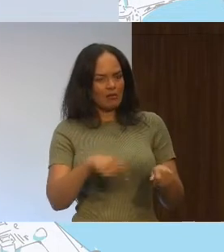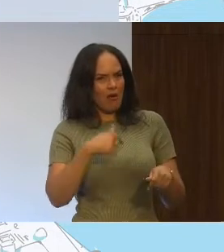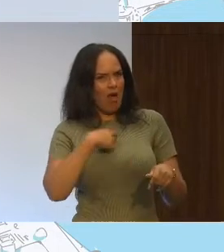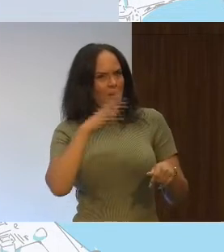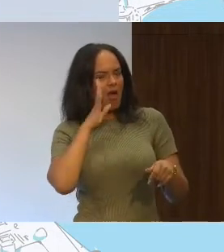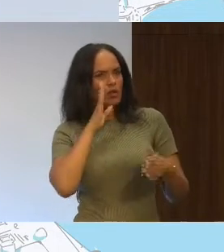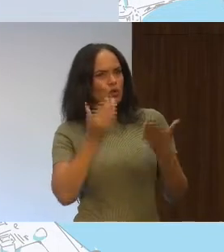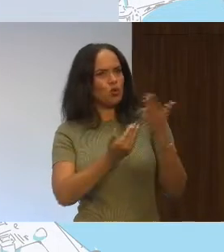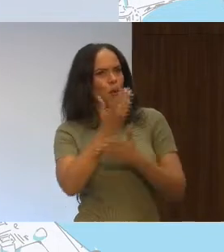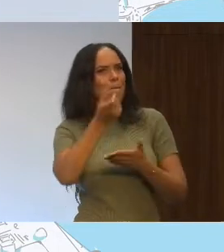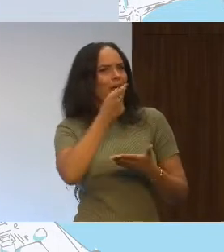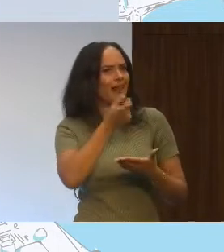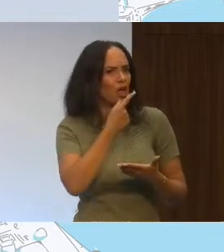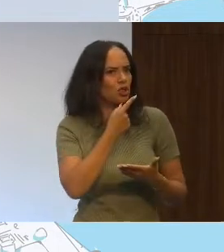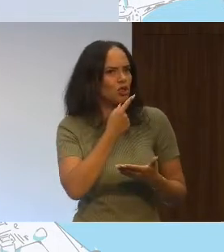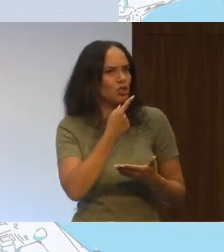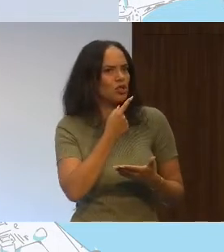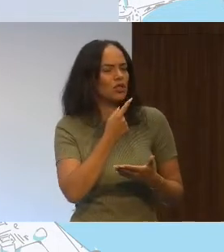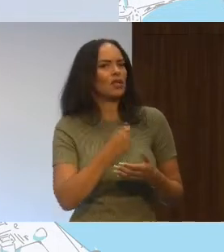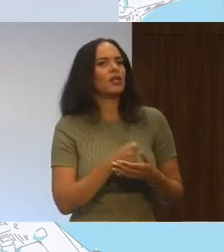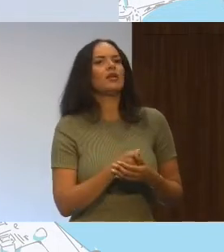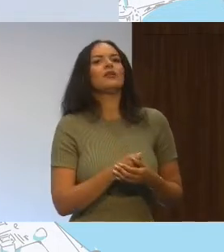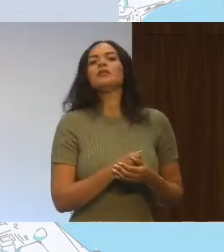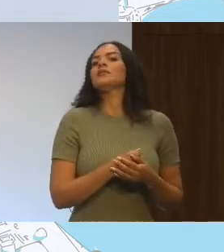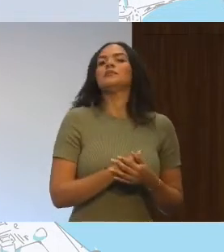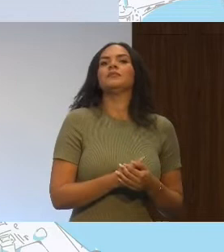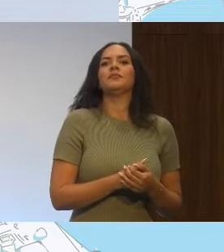which could be used acutely.